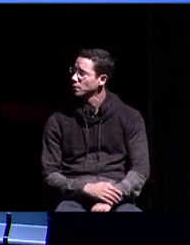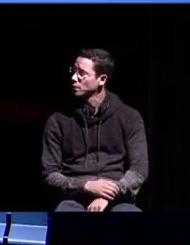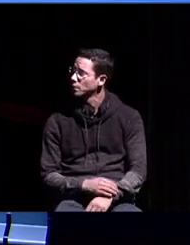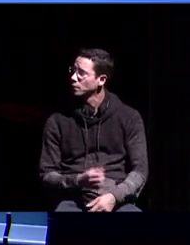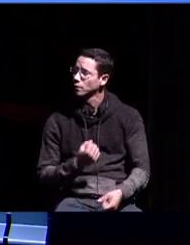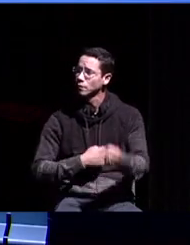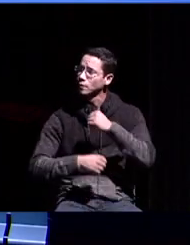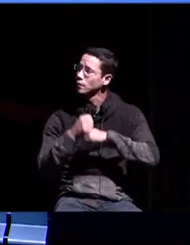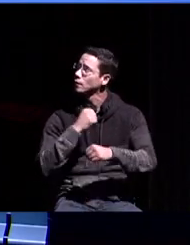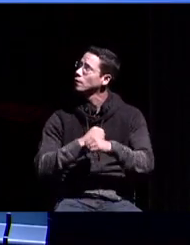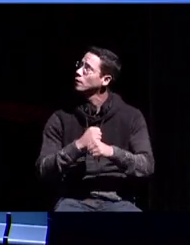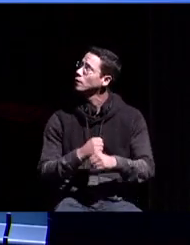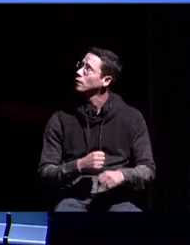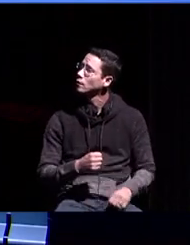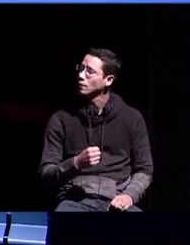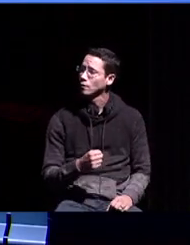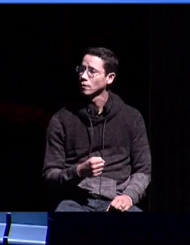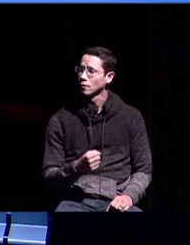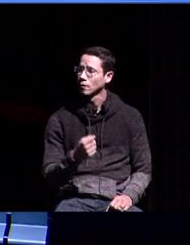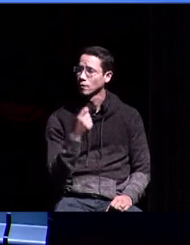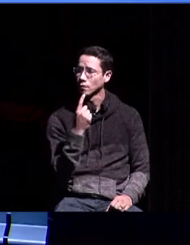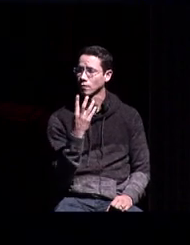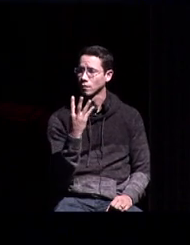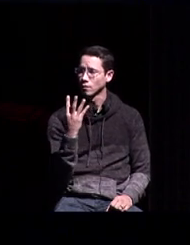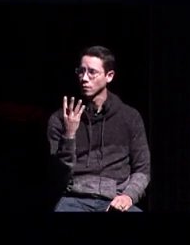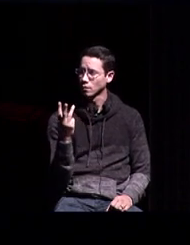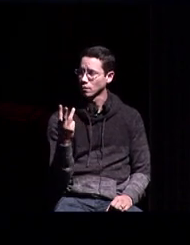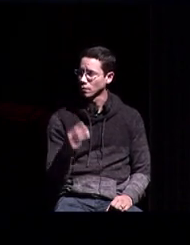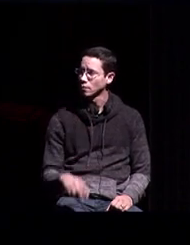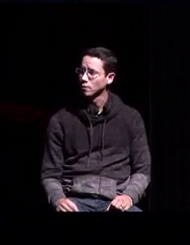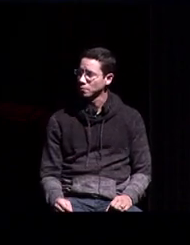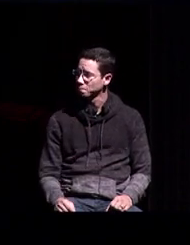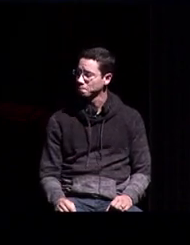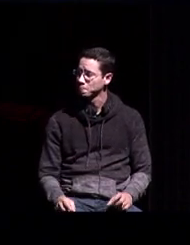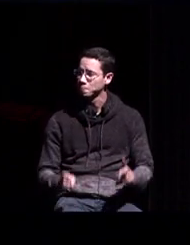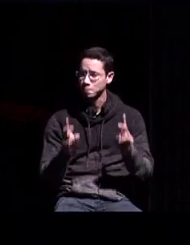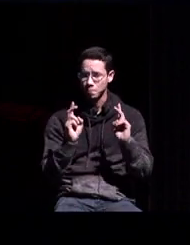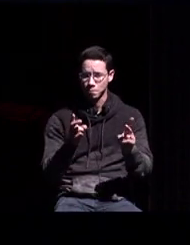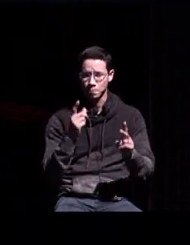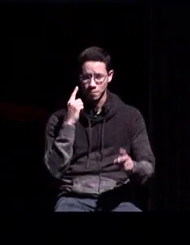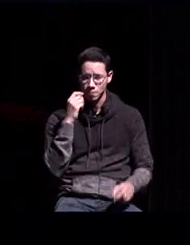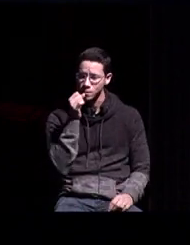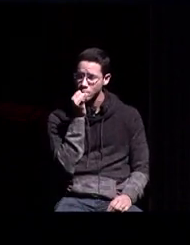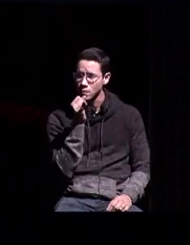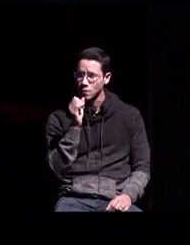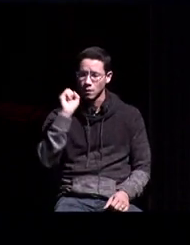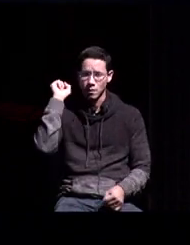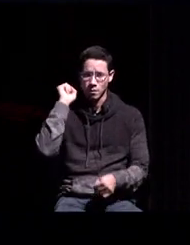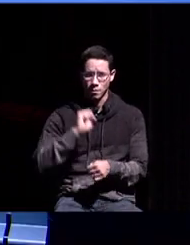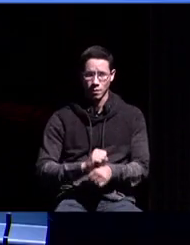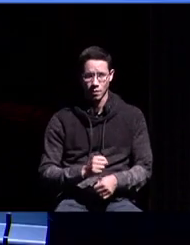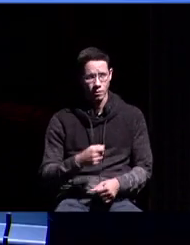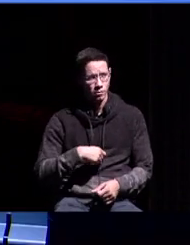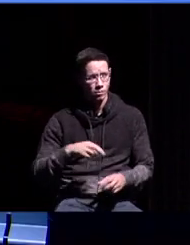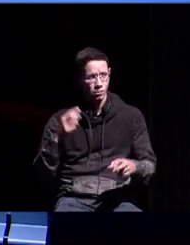Here follows the same line, but now in lost hours in the tourism and hospitality sector.